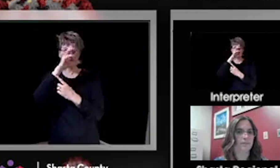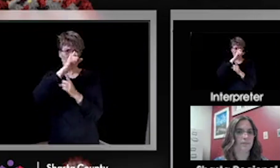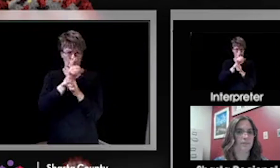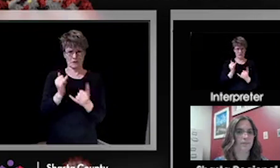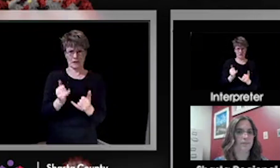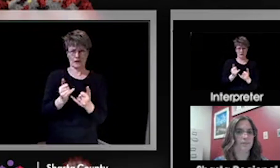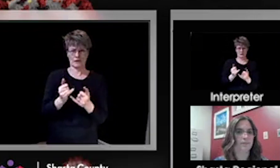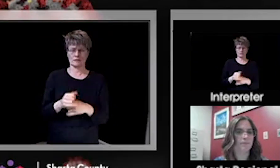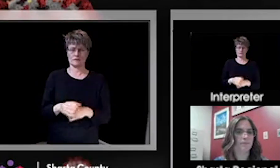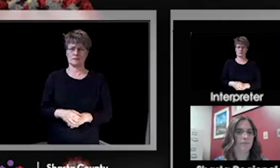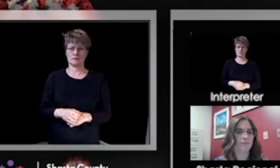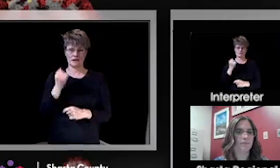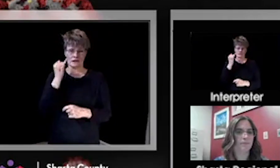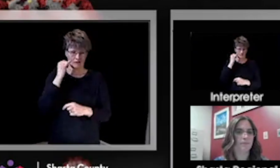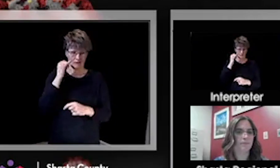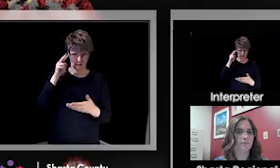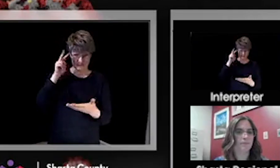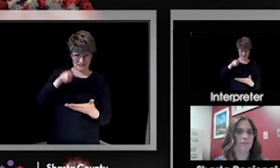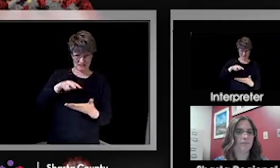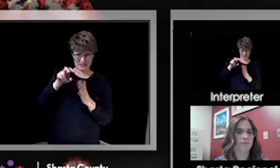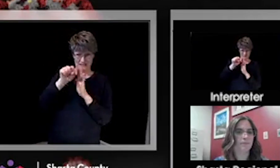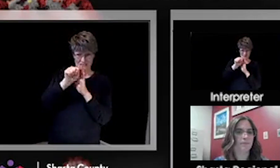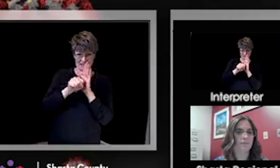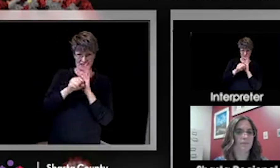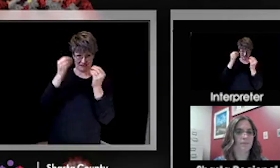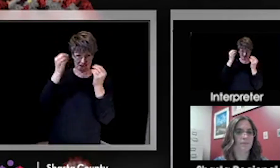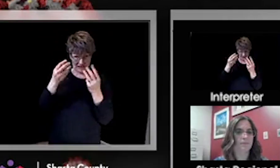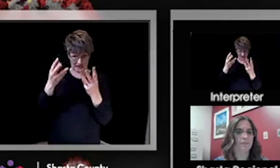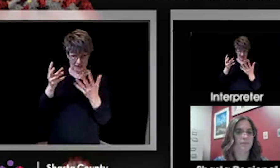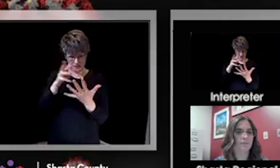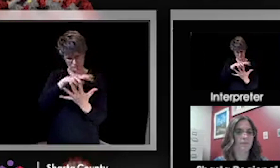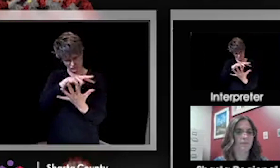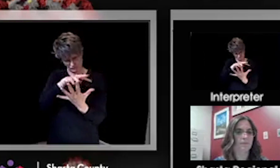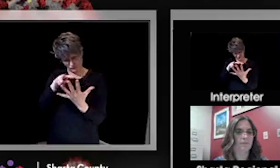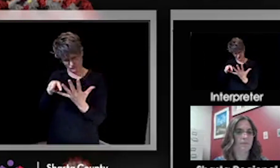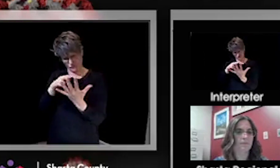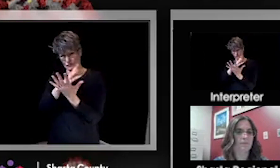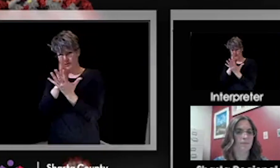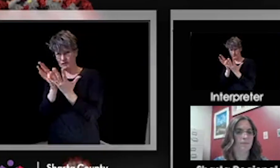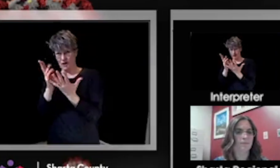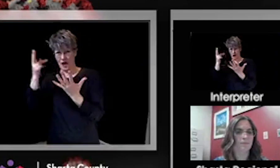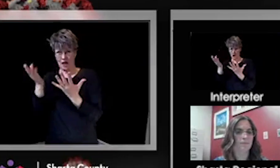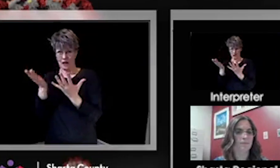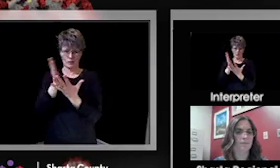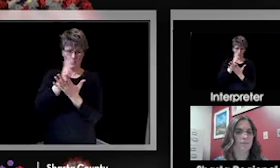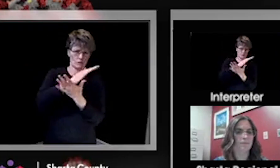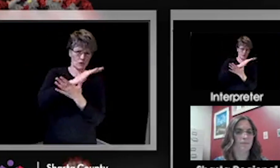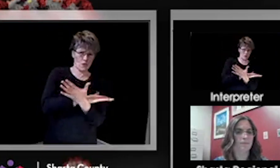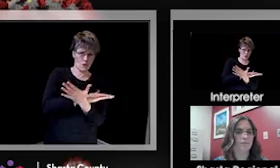data that the state provided, the particular model that they used, and the data that they